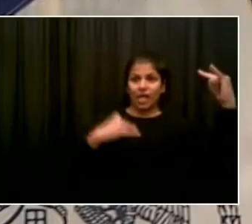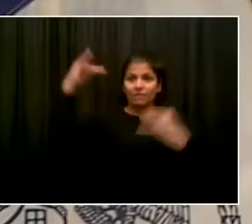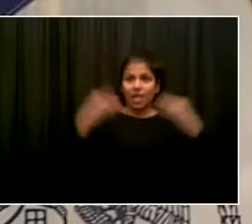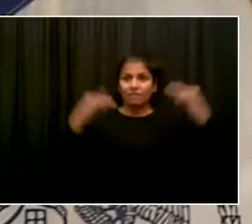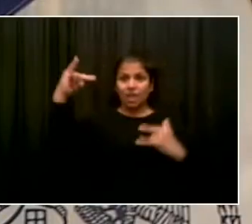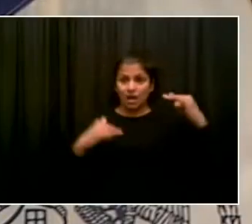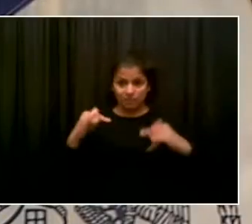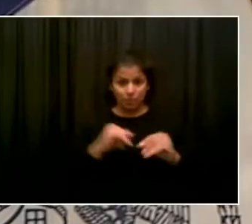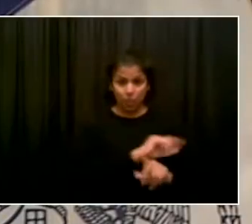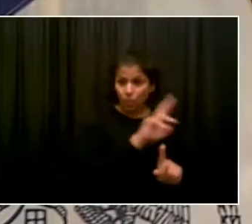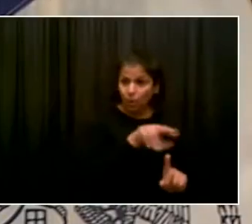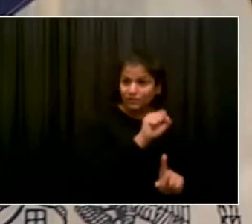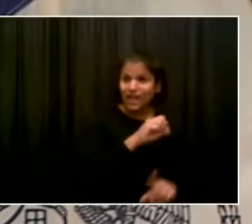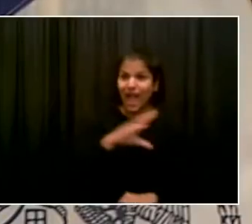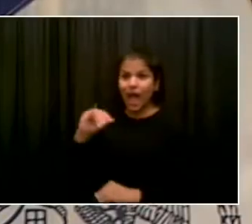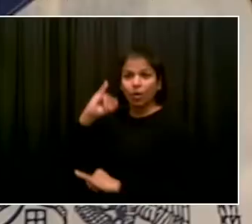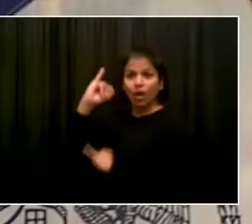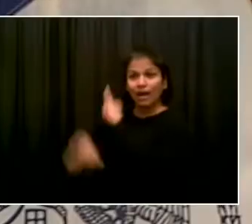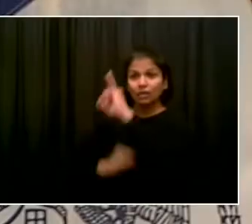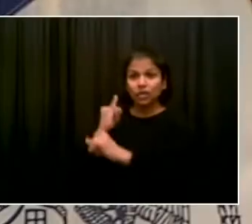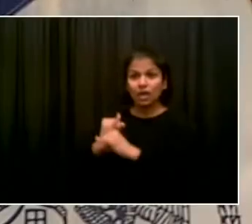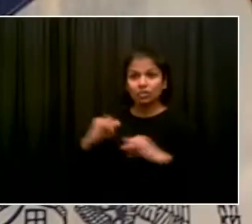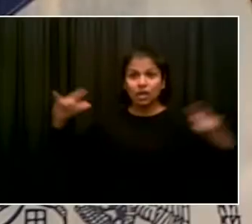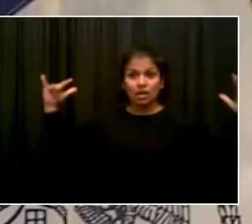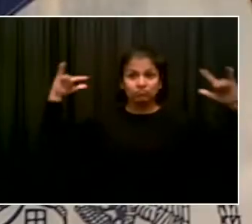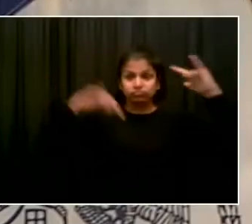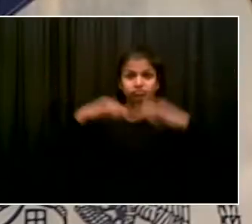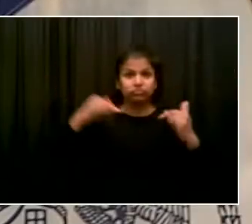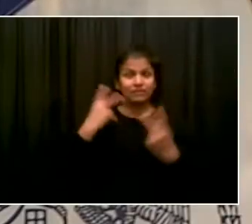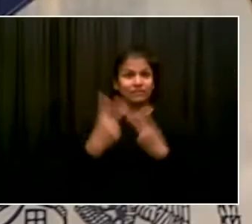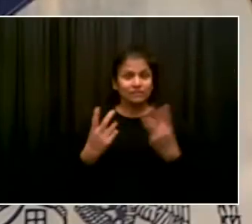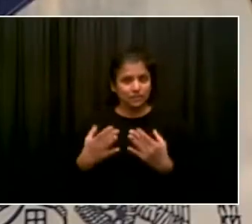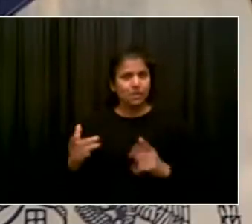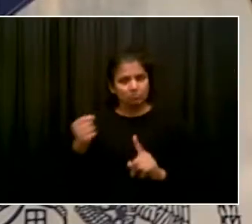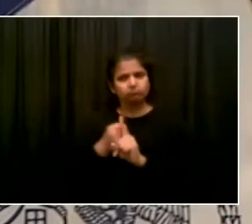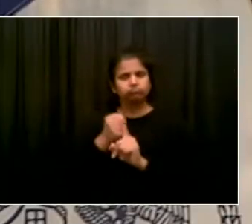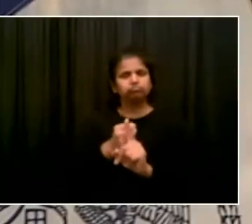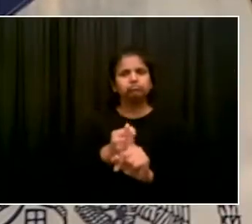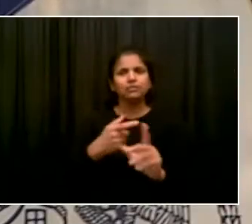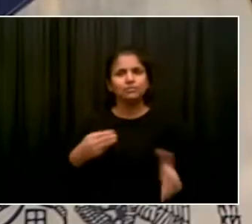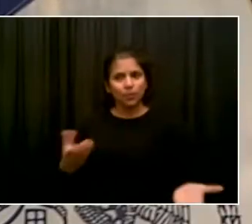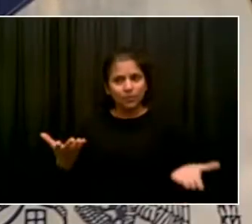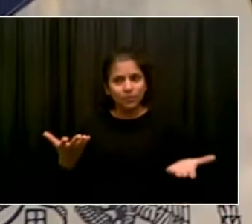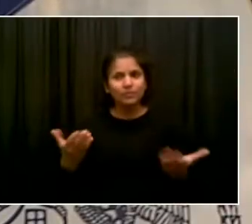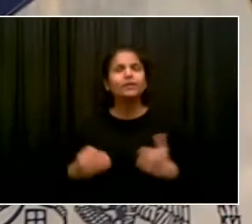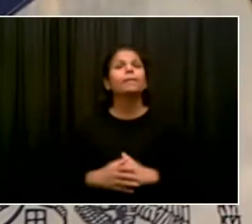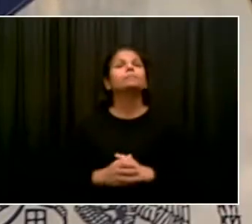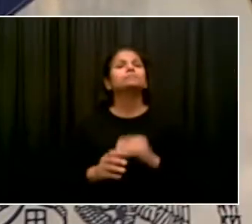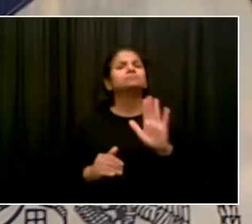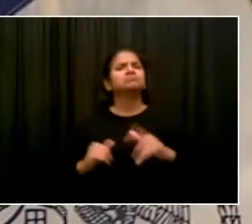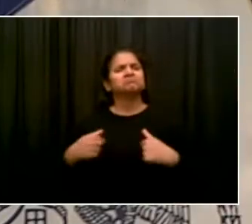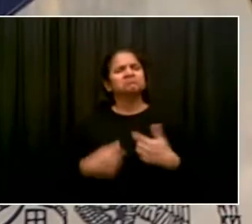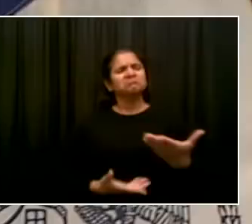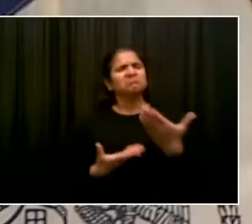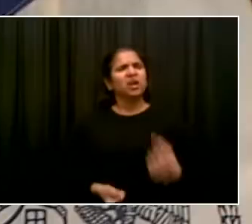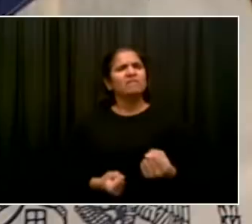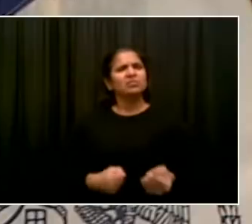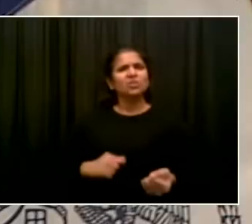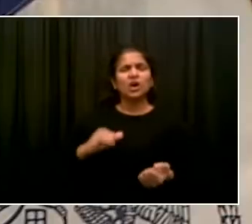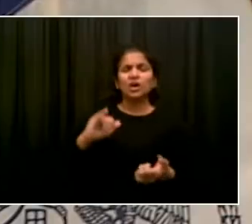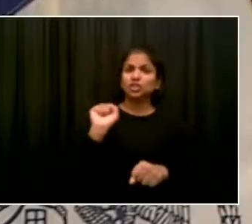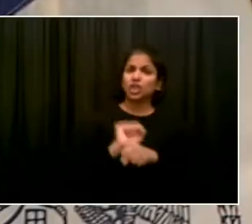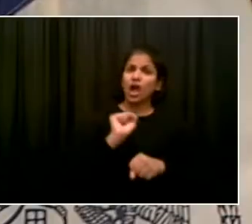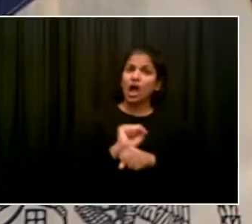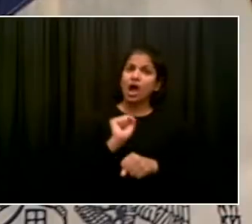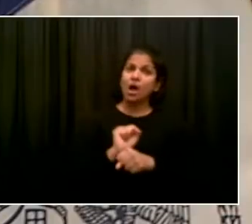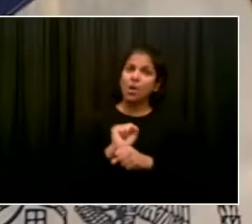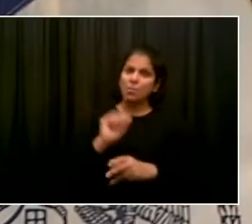KEEPS GETTING